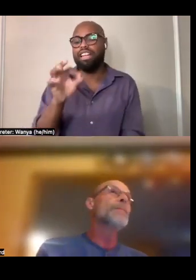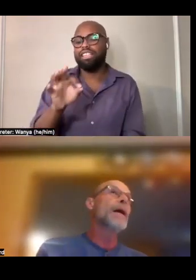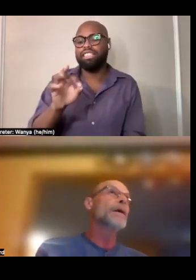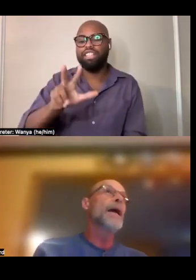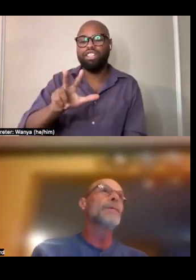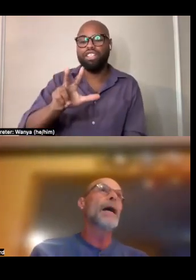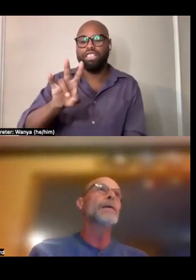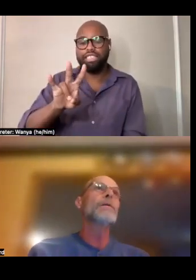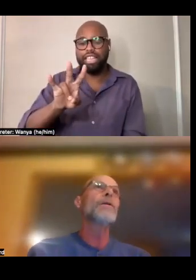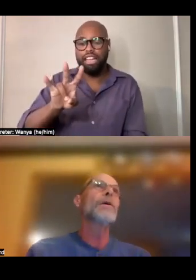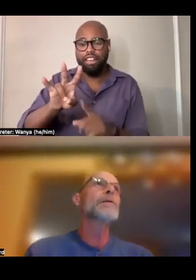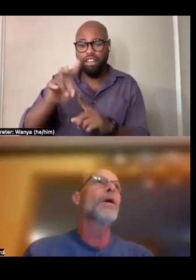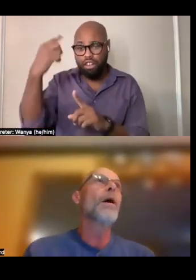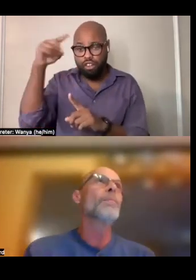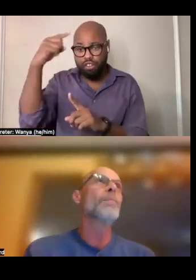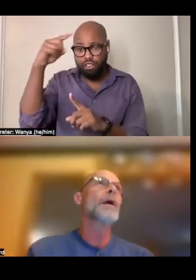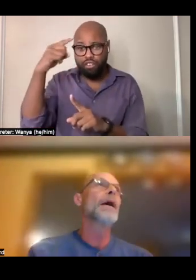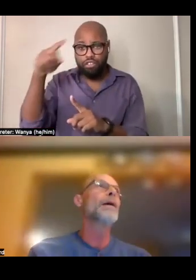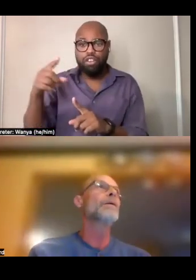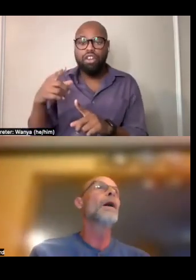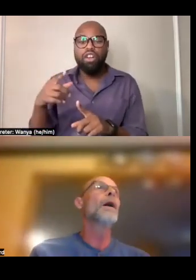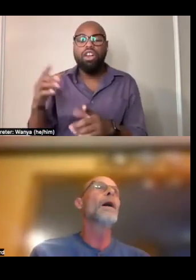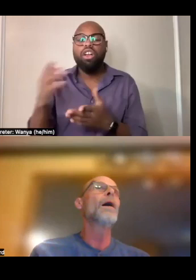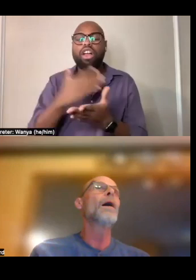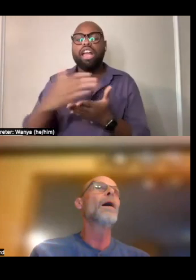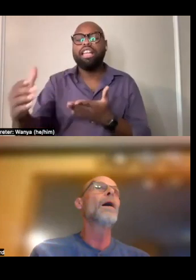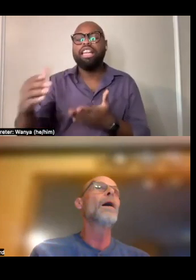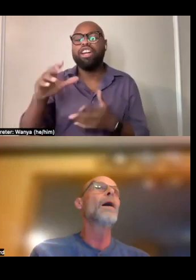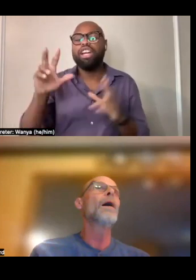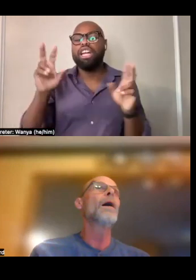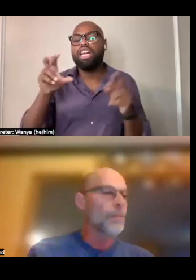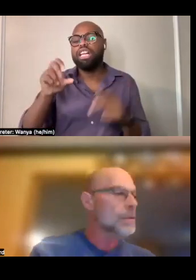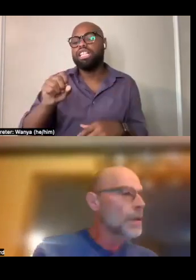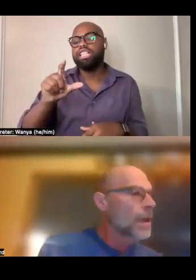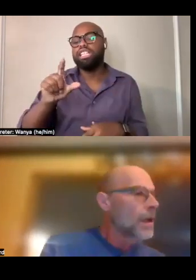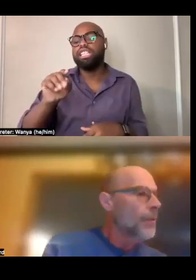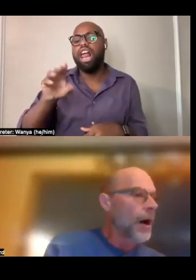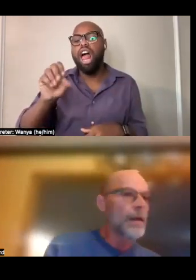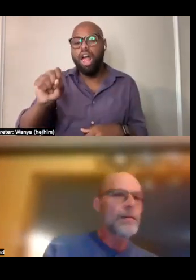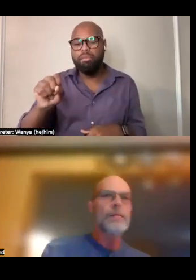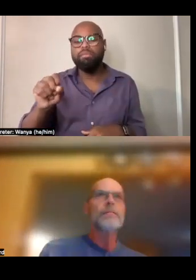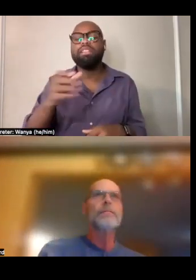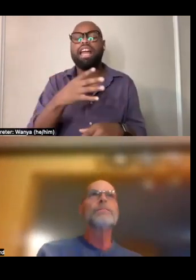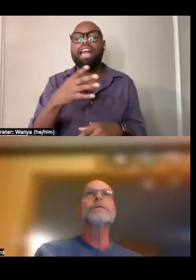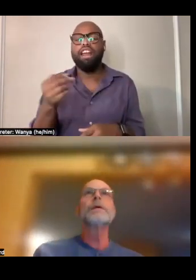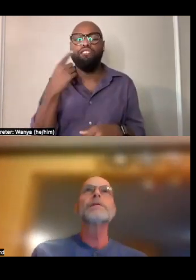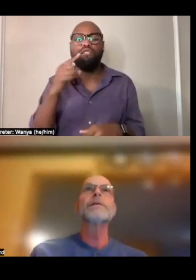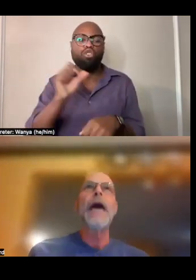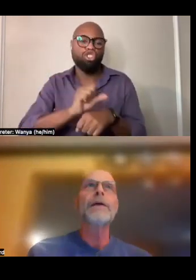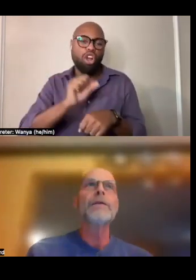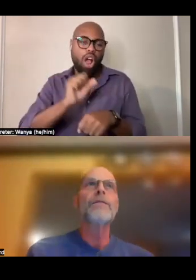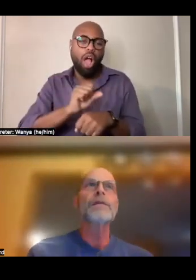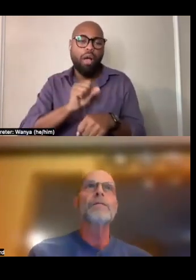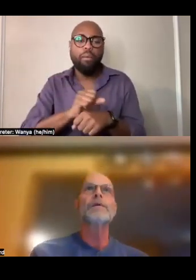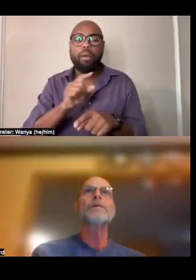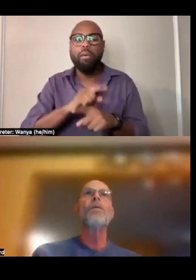mainly aimed at clearing slums and for jobs. But citizen activism and so